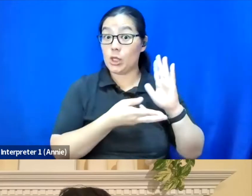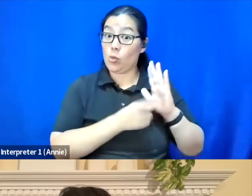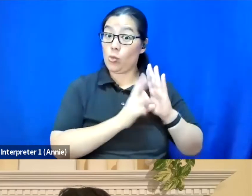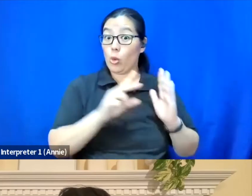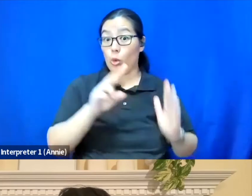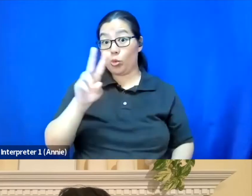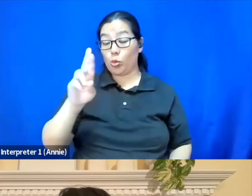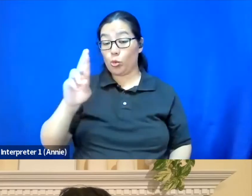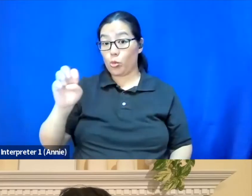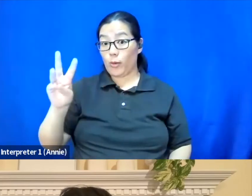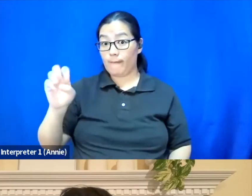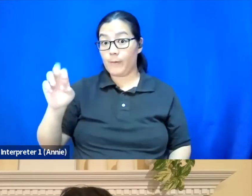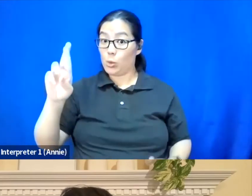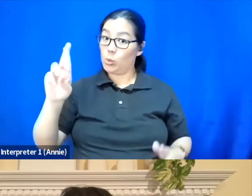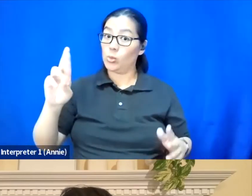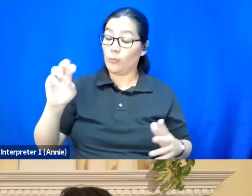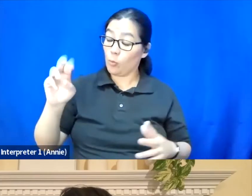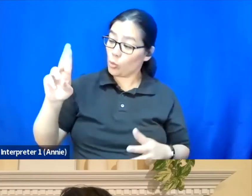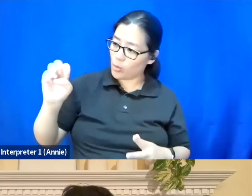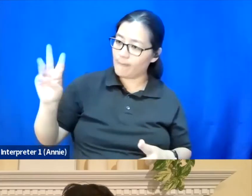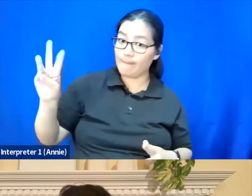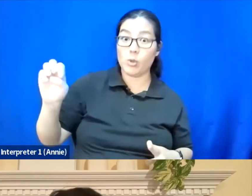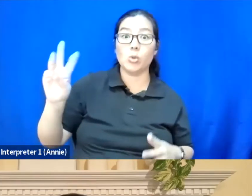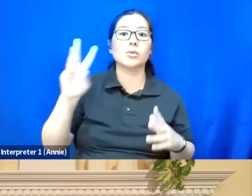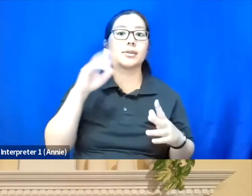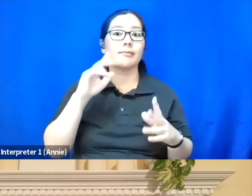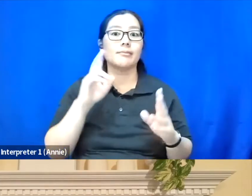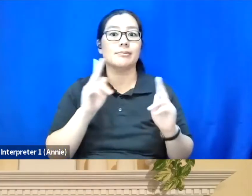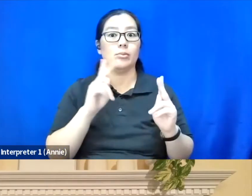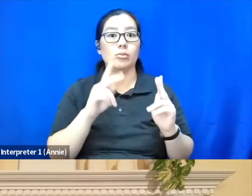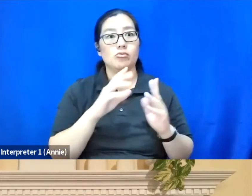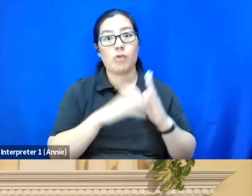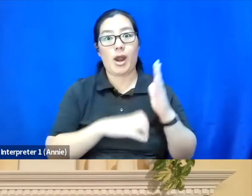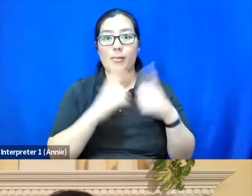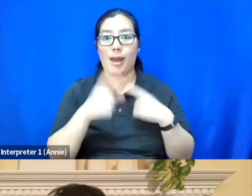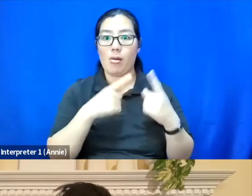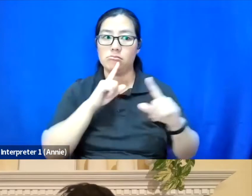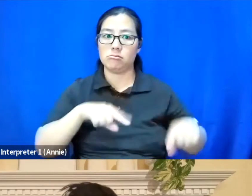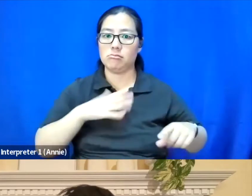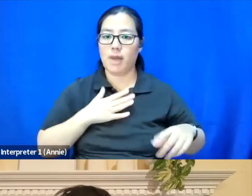sucks to be you because I'm a rotting corpse, or something like that.